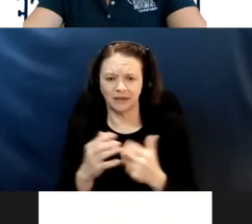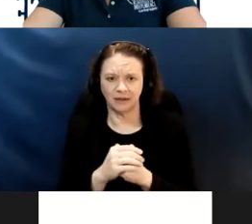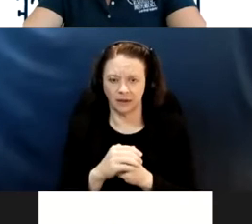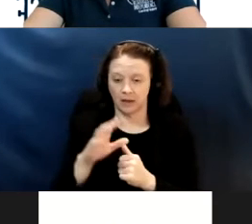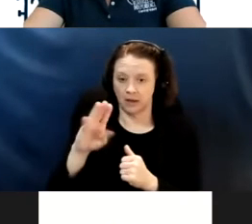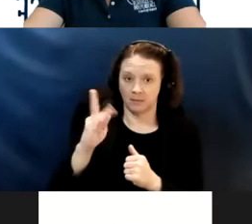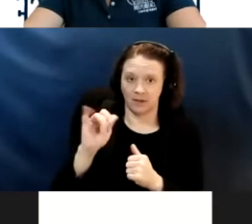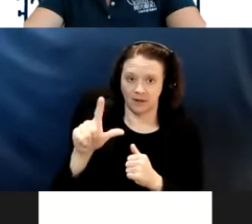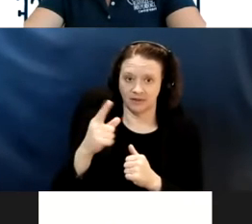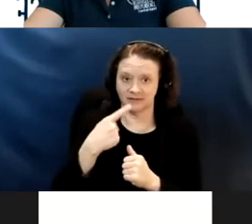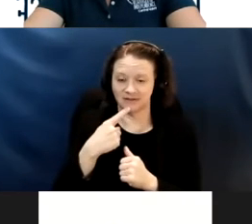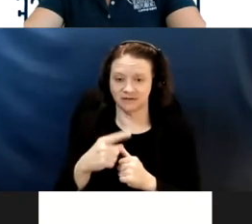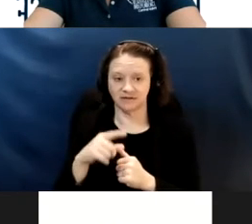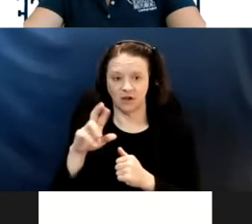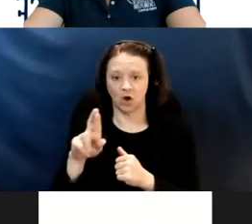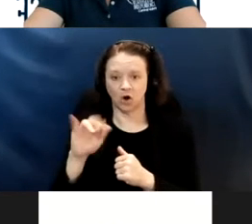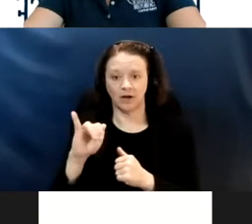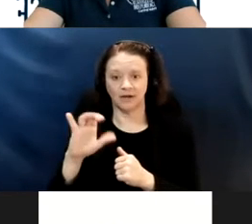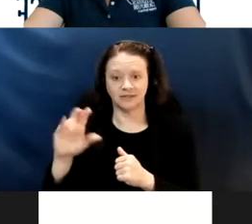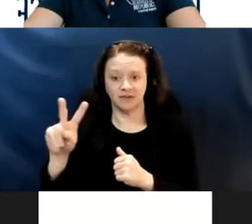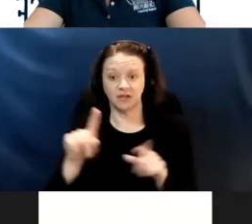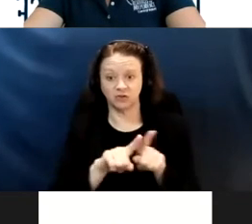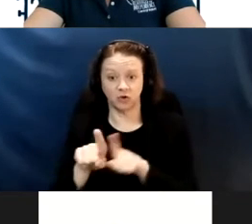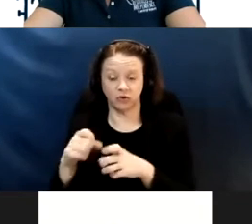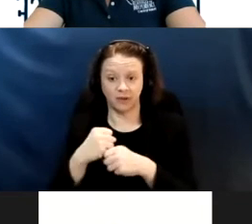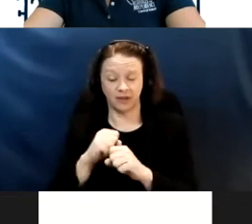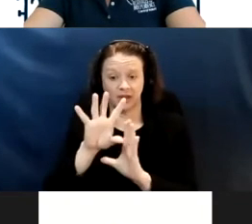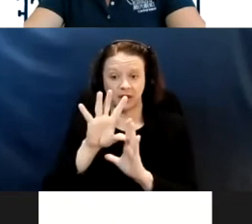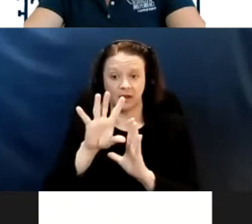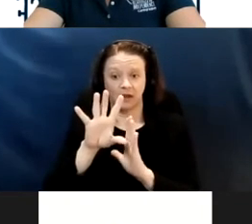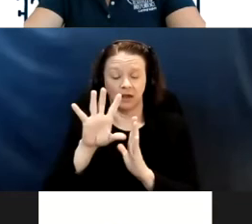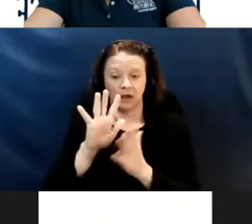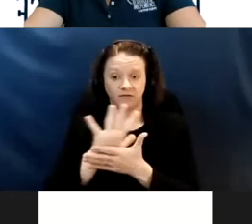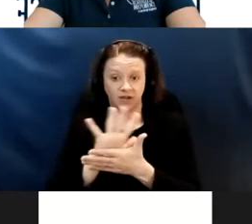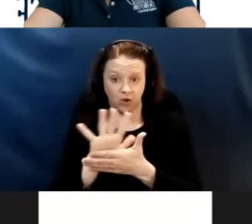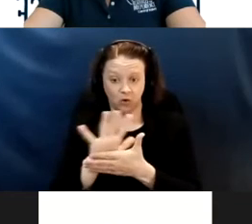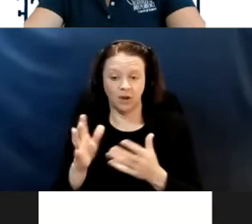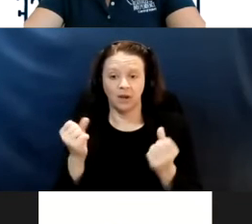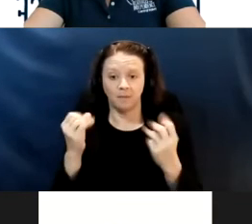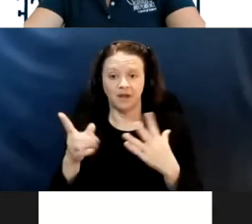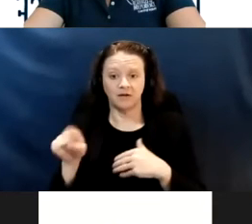[Michael] RICV is also making a video. A lot of our consumers will be doing the importance